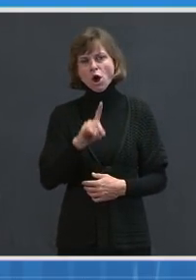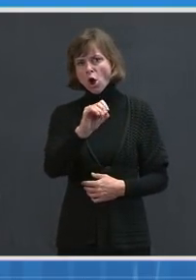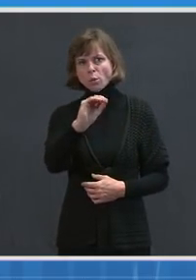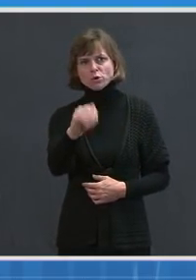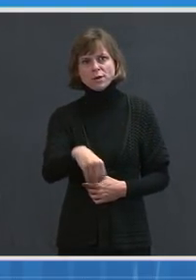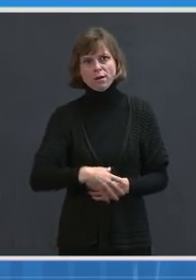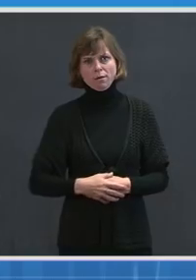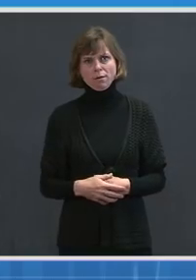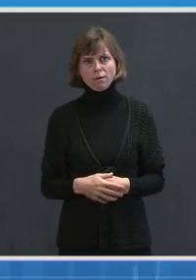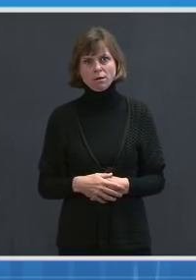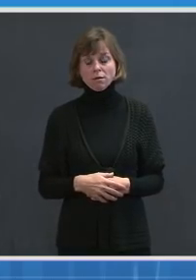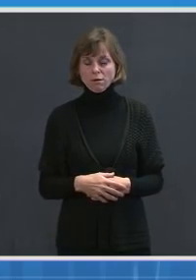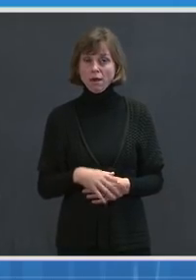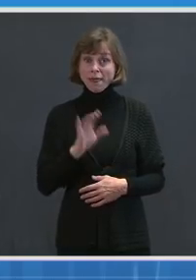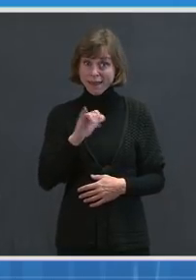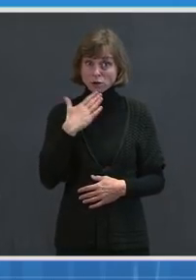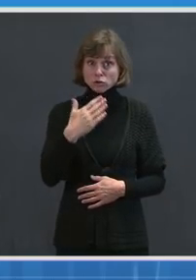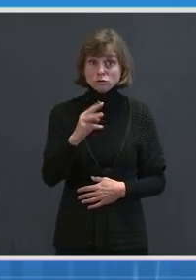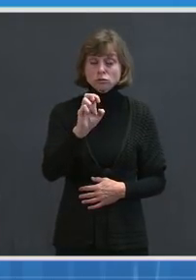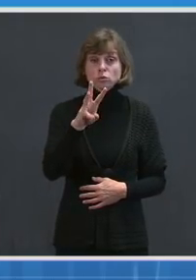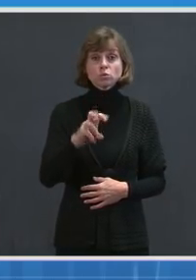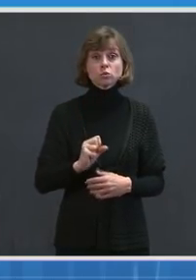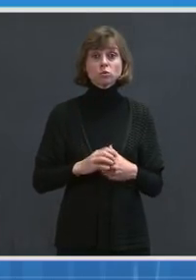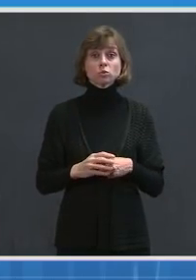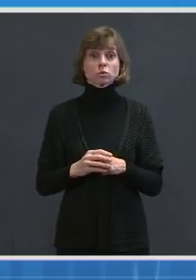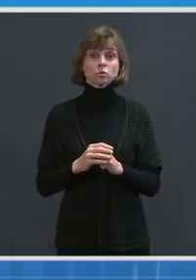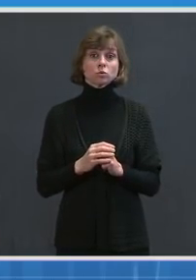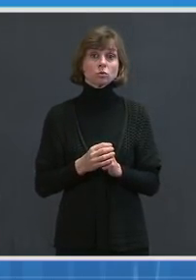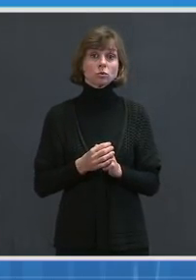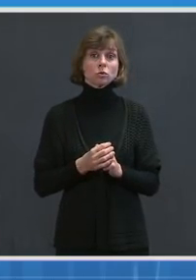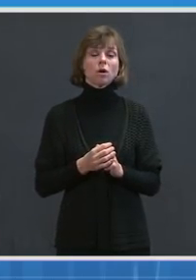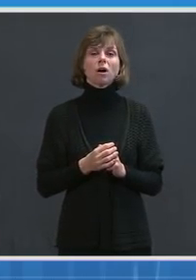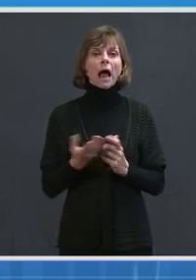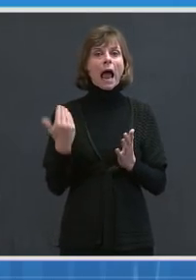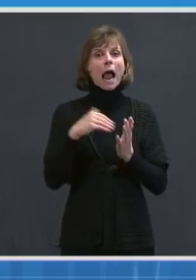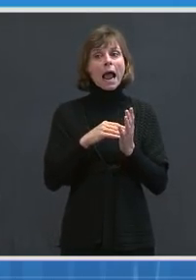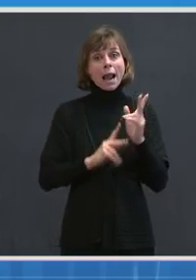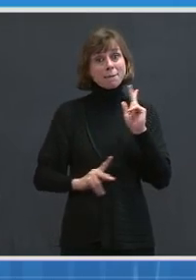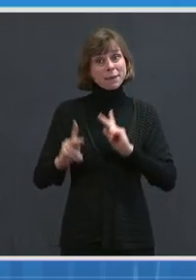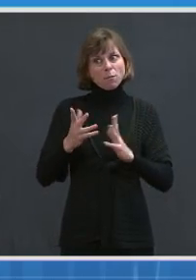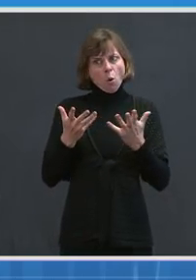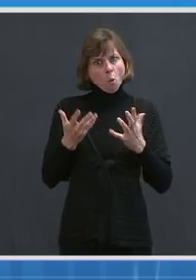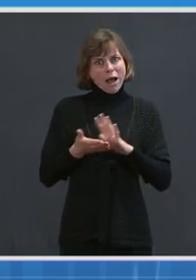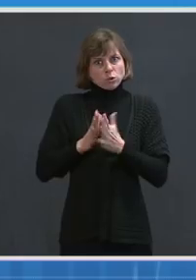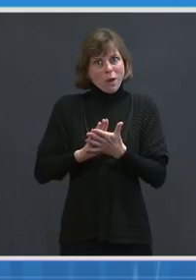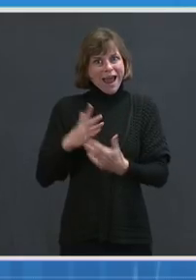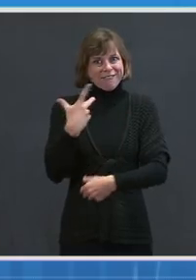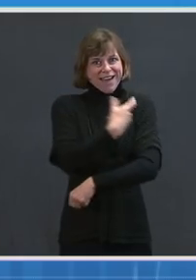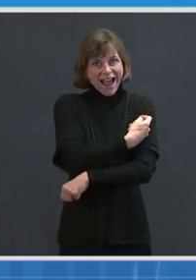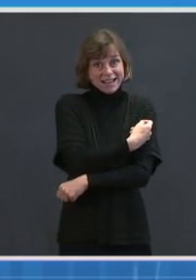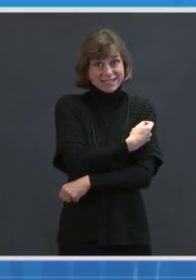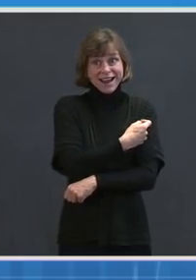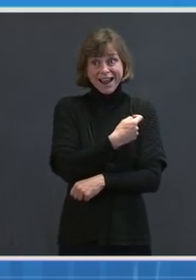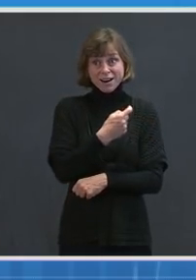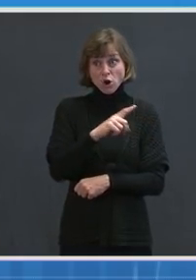That is really good news. And, again, people want to get vaccinated. And you go to a place that will have a vaccine --